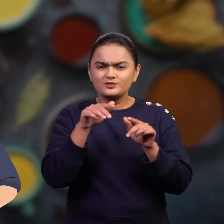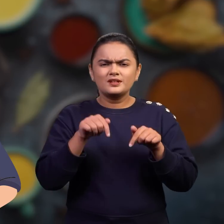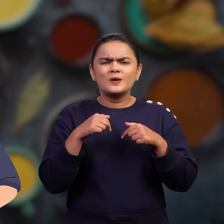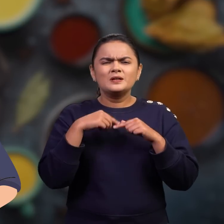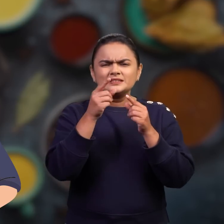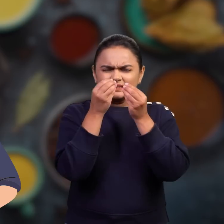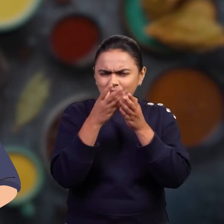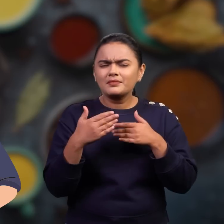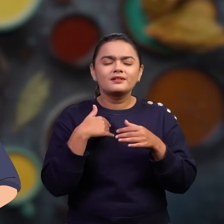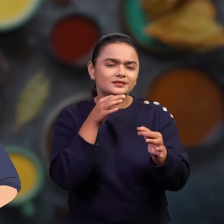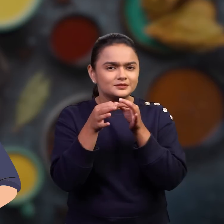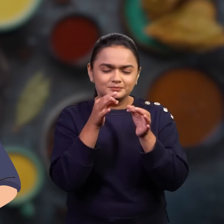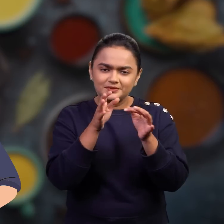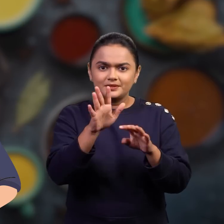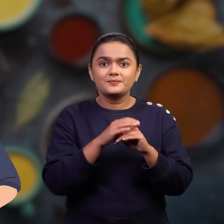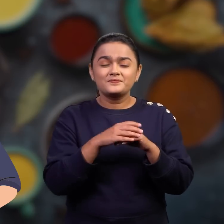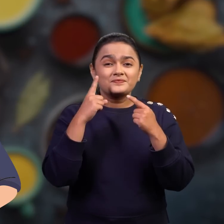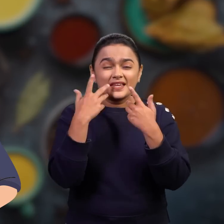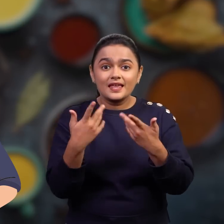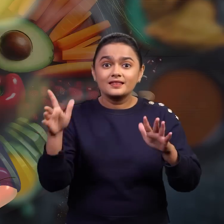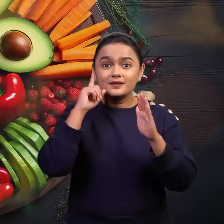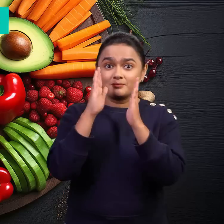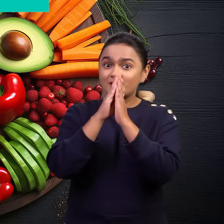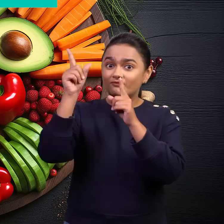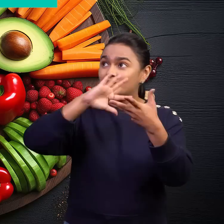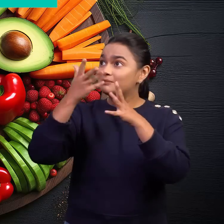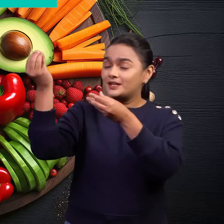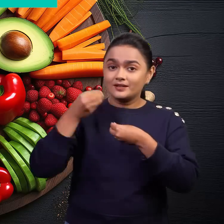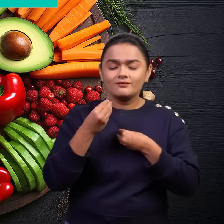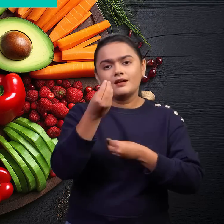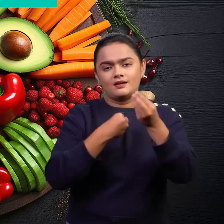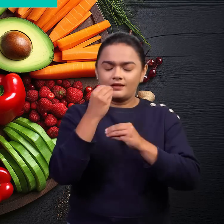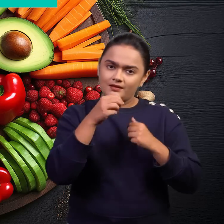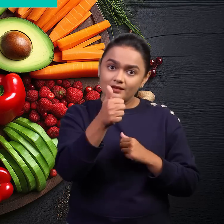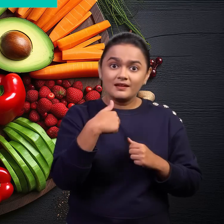To simplify, let's say consume what is God-given